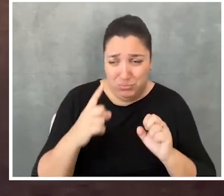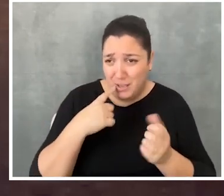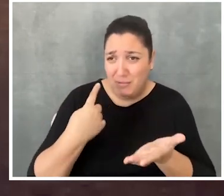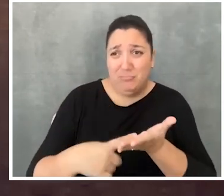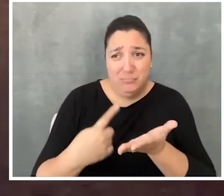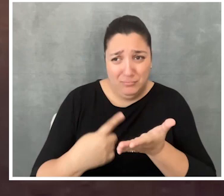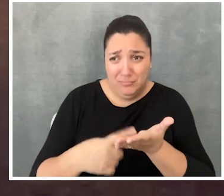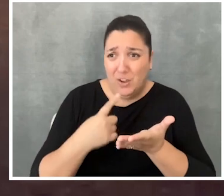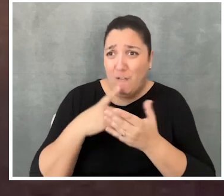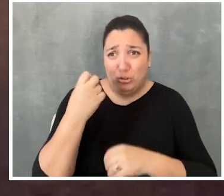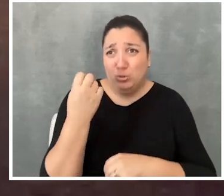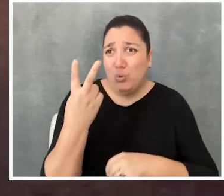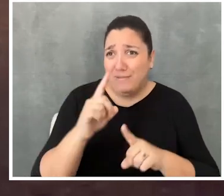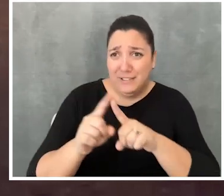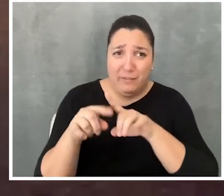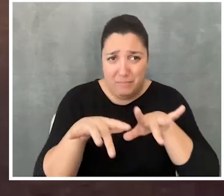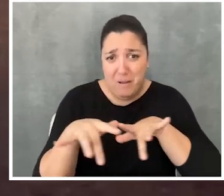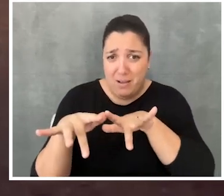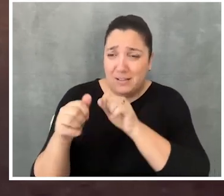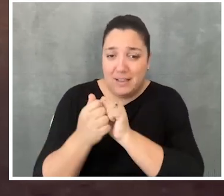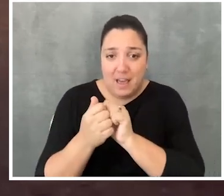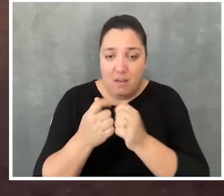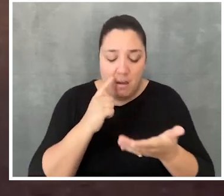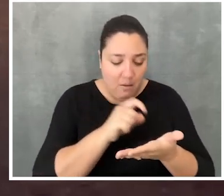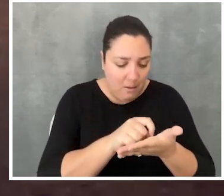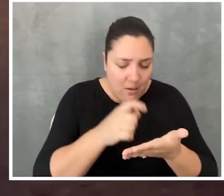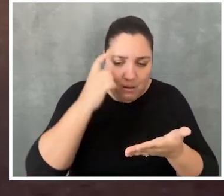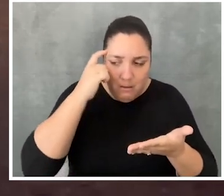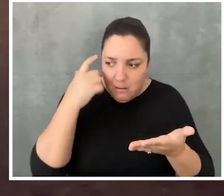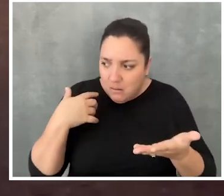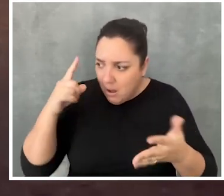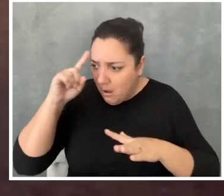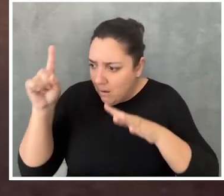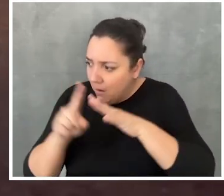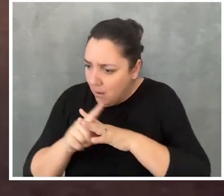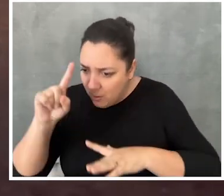And as you're talking, I'm writing down, "Oh, I don't wanna ask about this now too. I (chuckles) don't wanna ask about this now too."